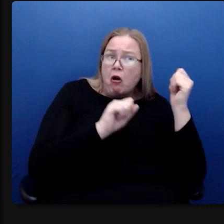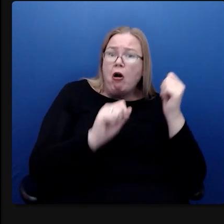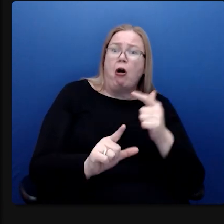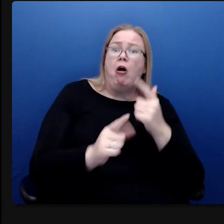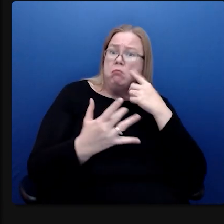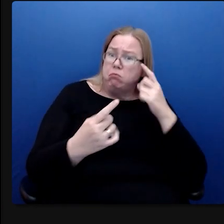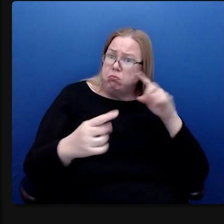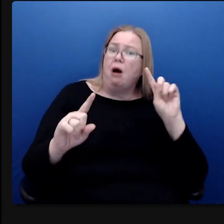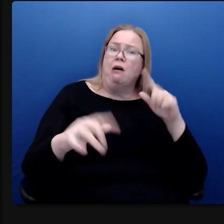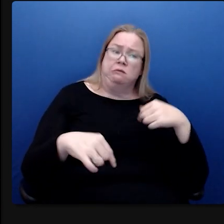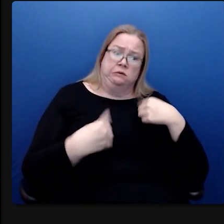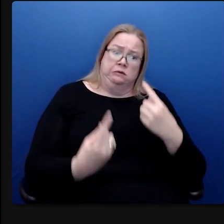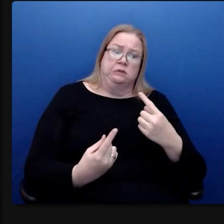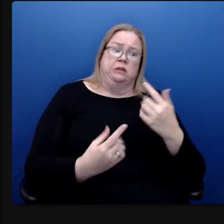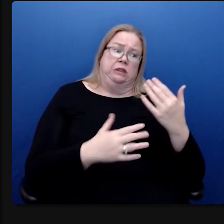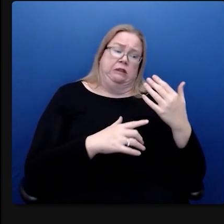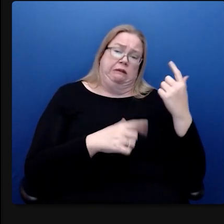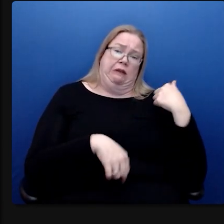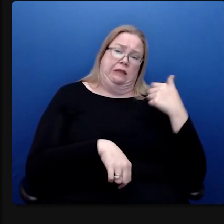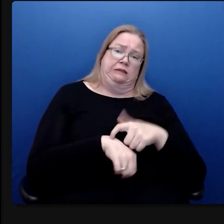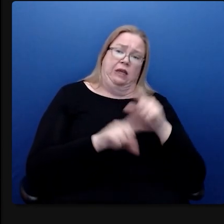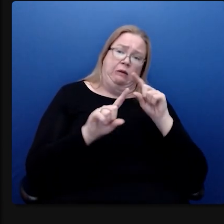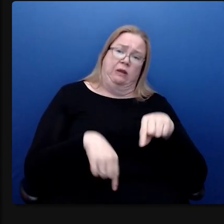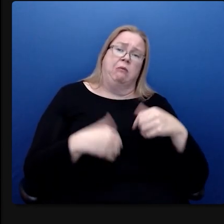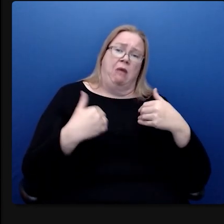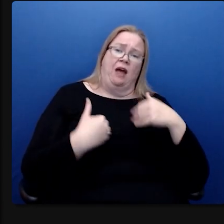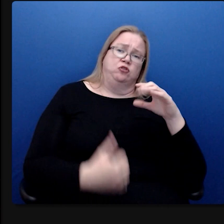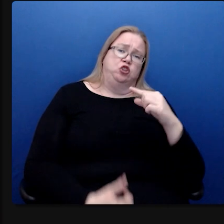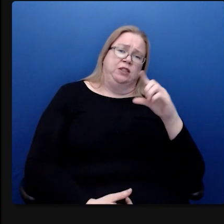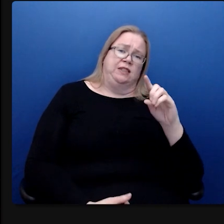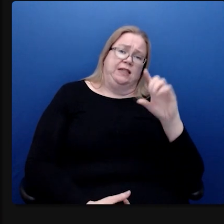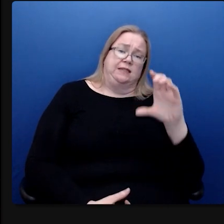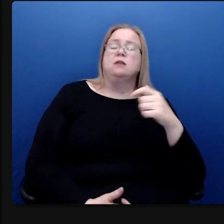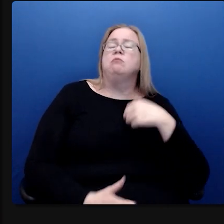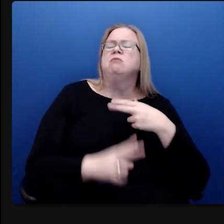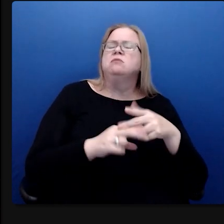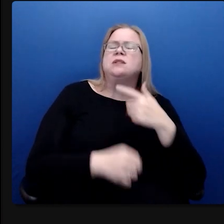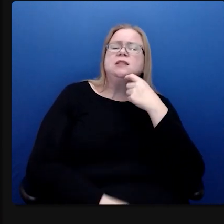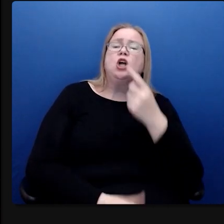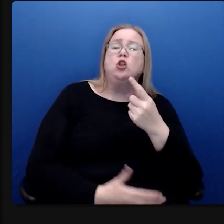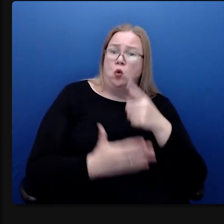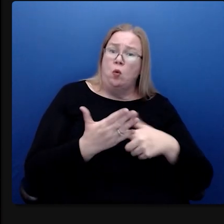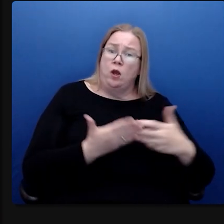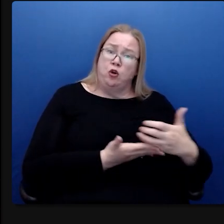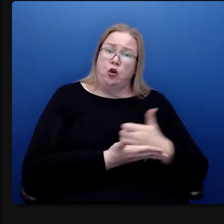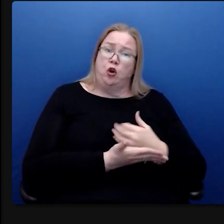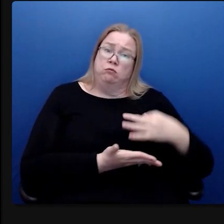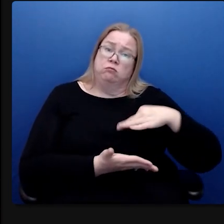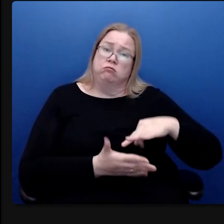of all our accomplishments since our last GDC. Let me briefly tell you what you will gain